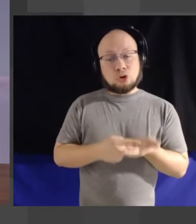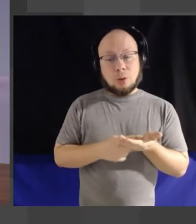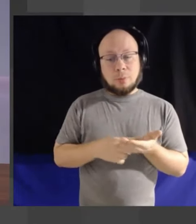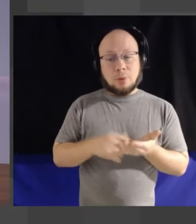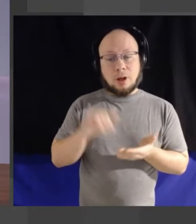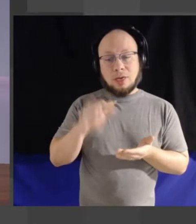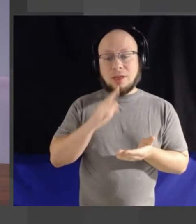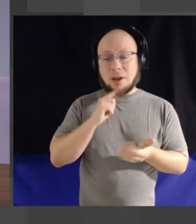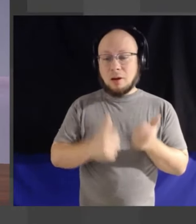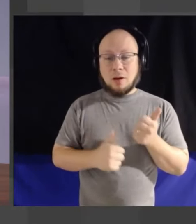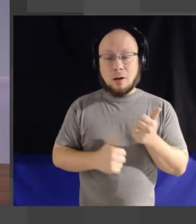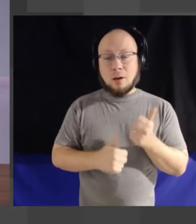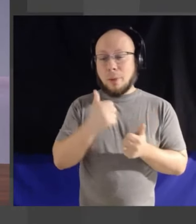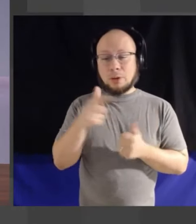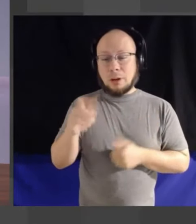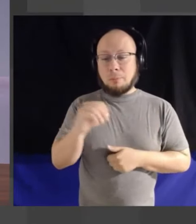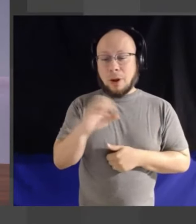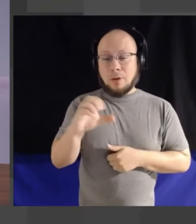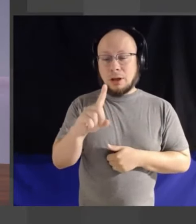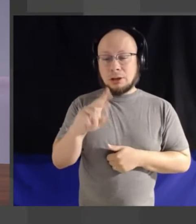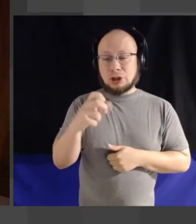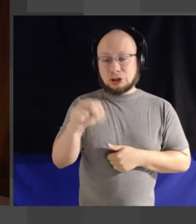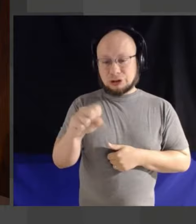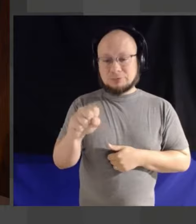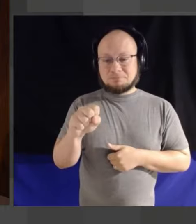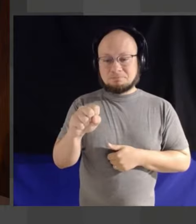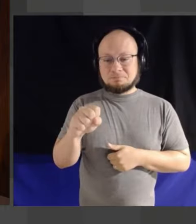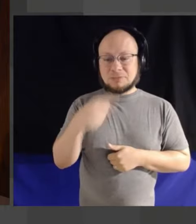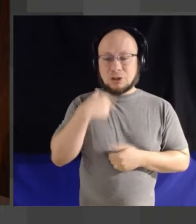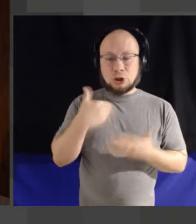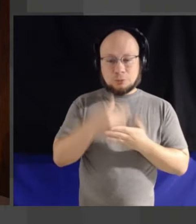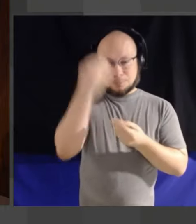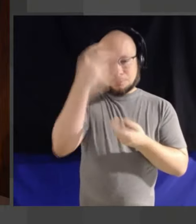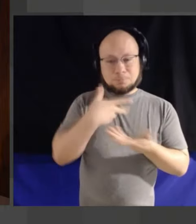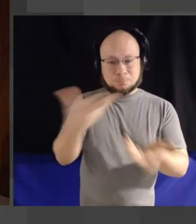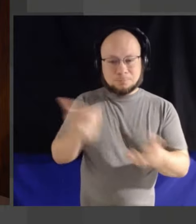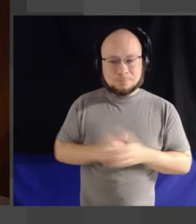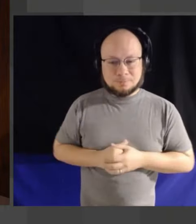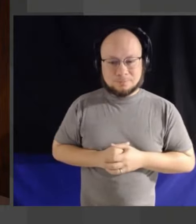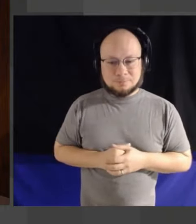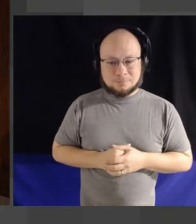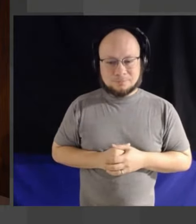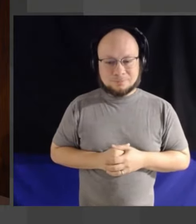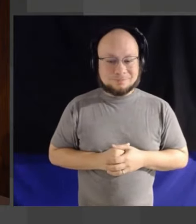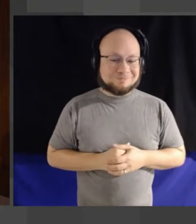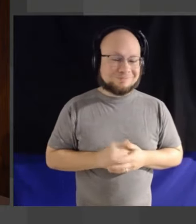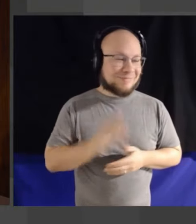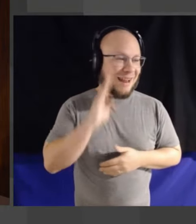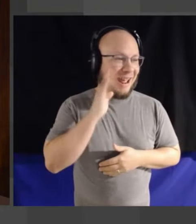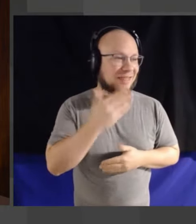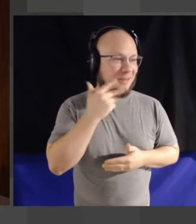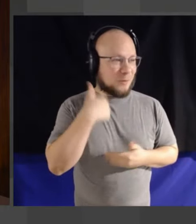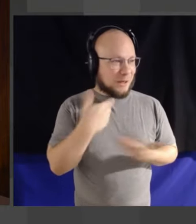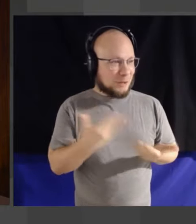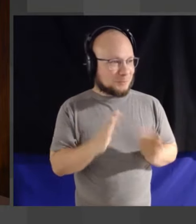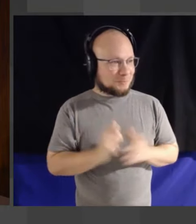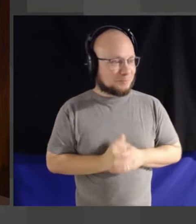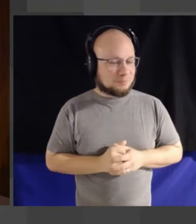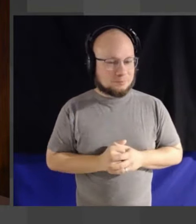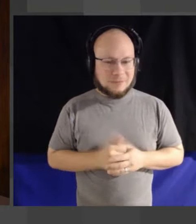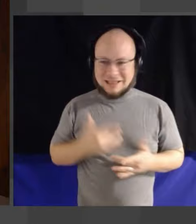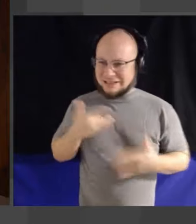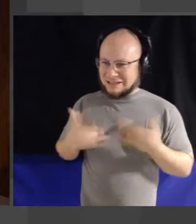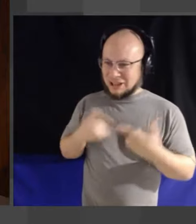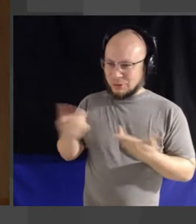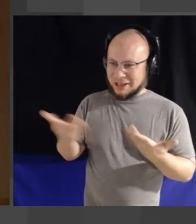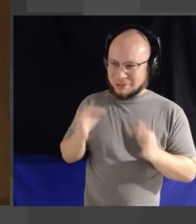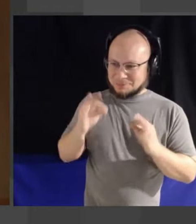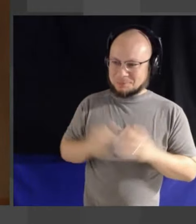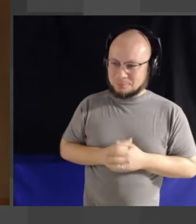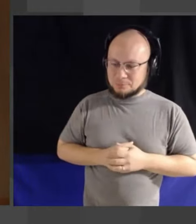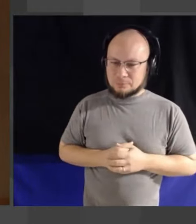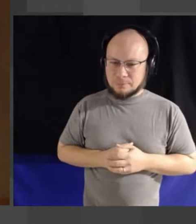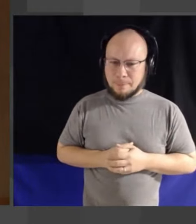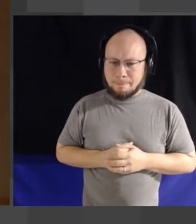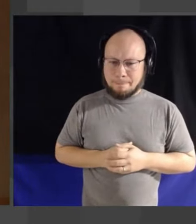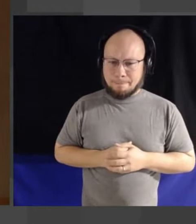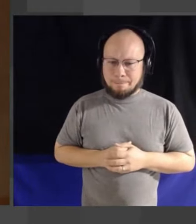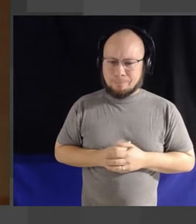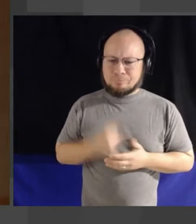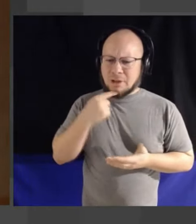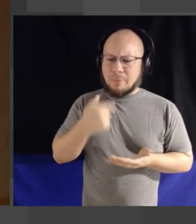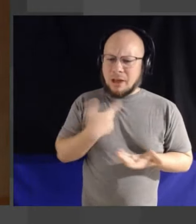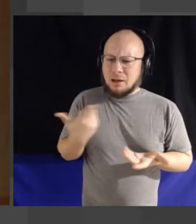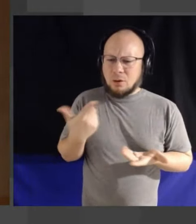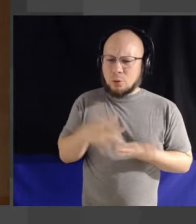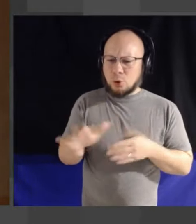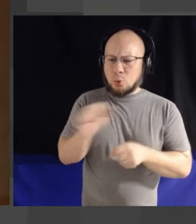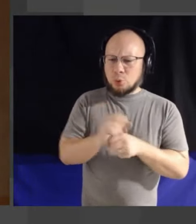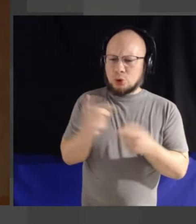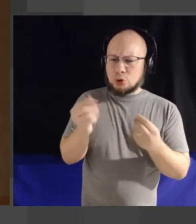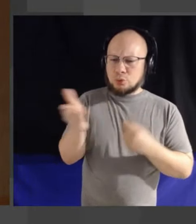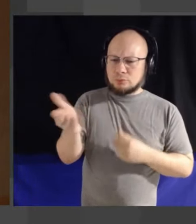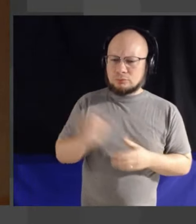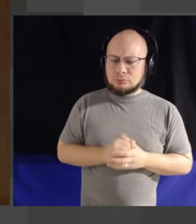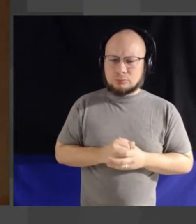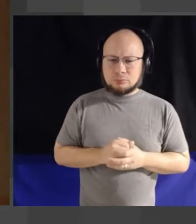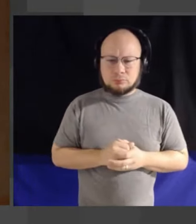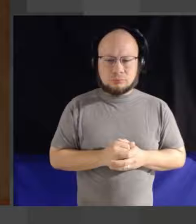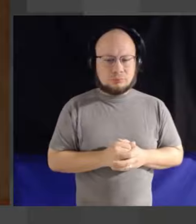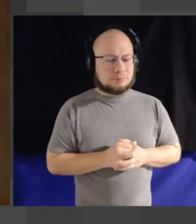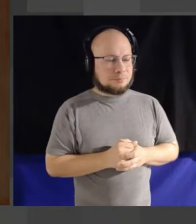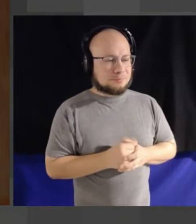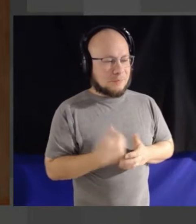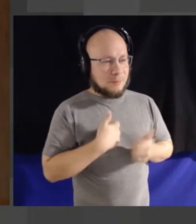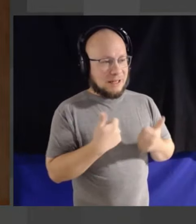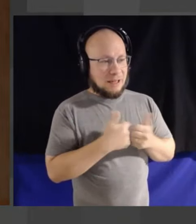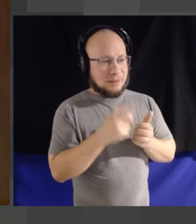LAURA TO MY DESK TO TALK ABOUT